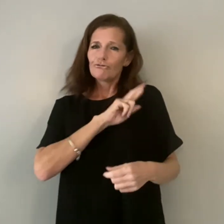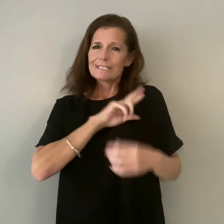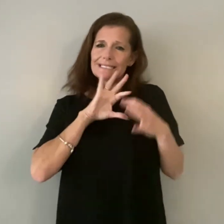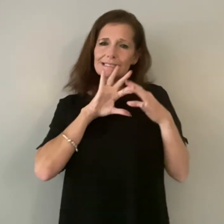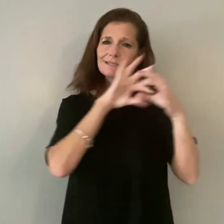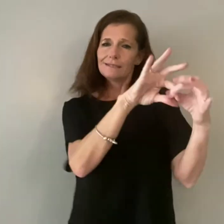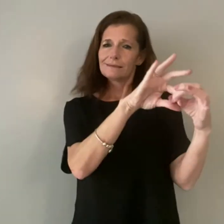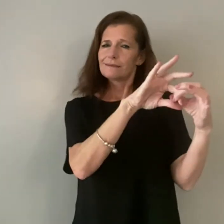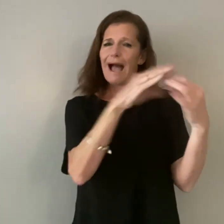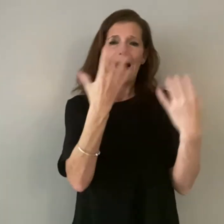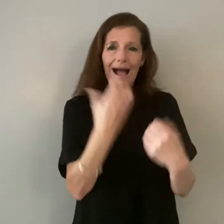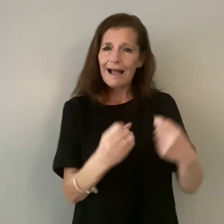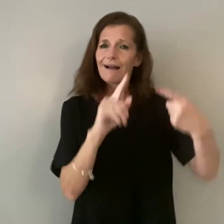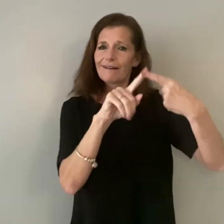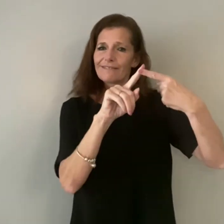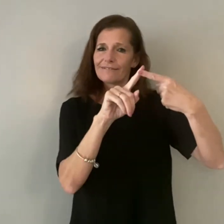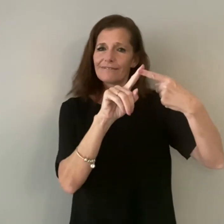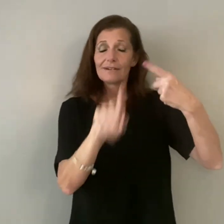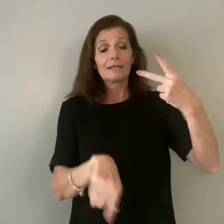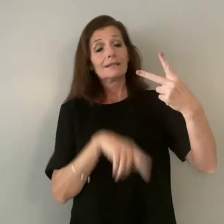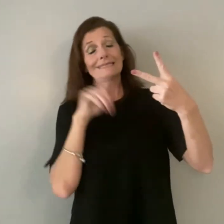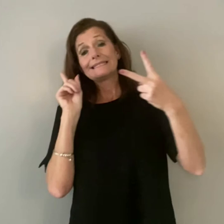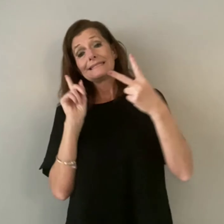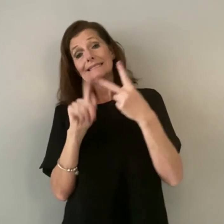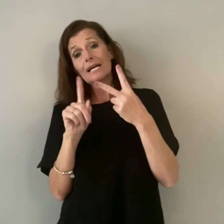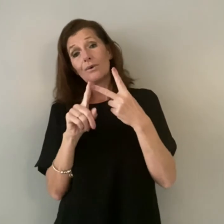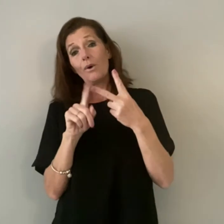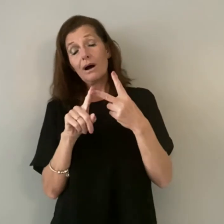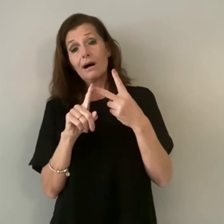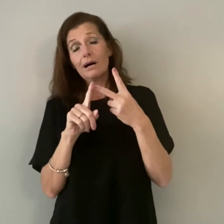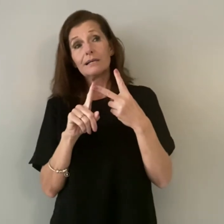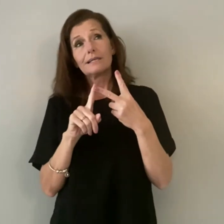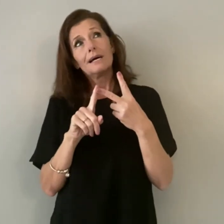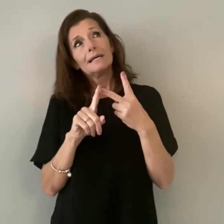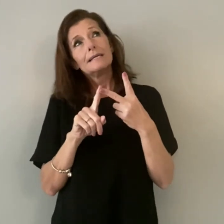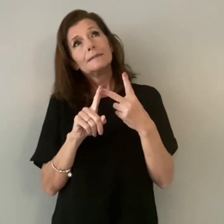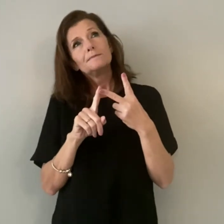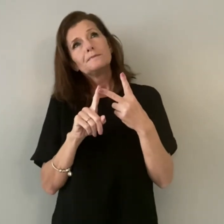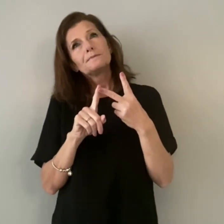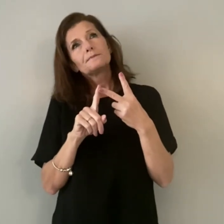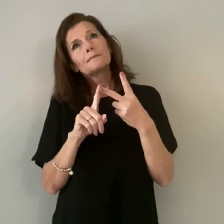associated with the mission of the organization, ultimately and then another one was definitely around